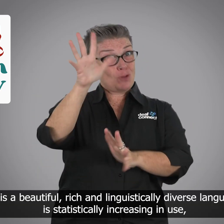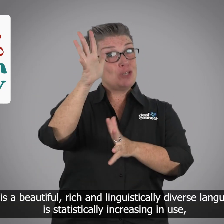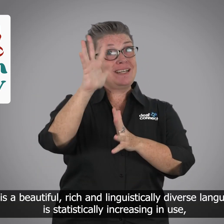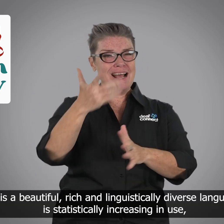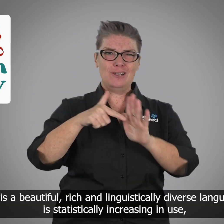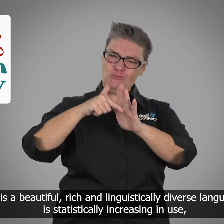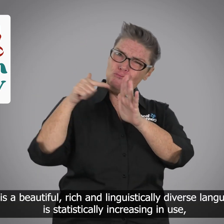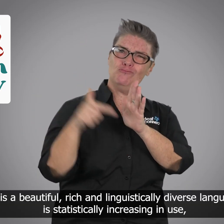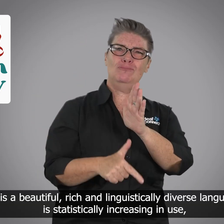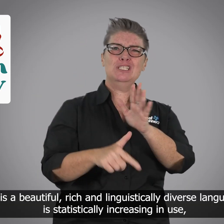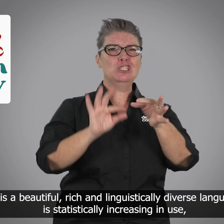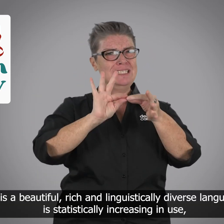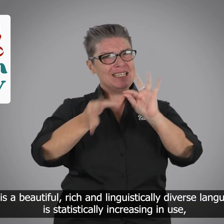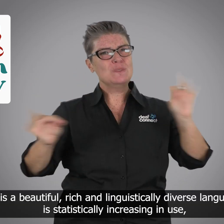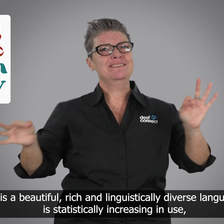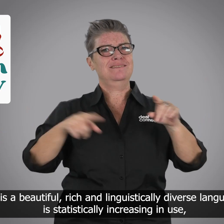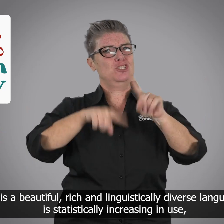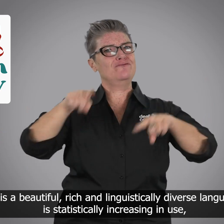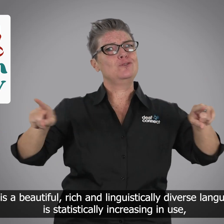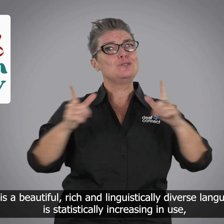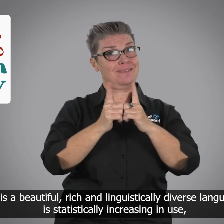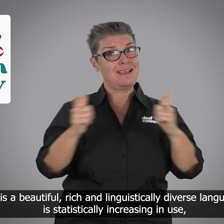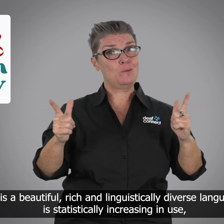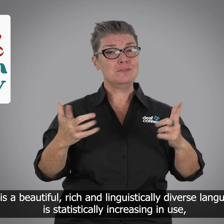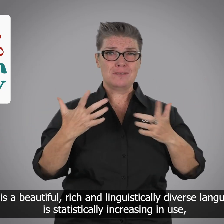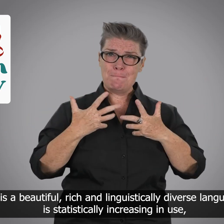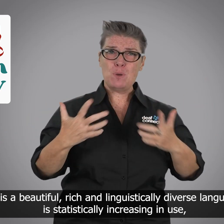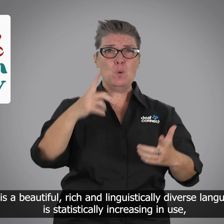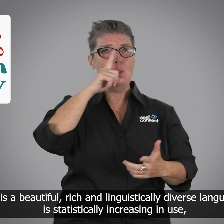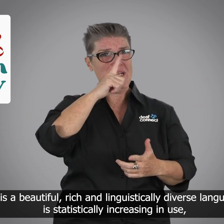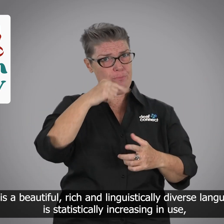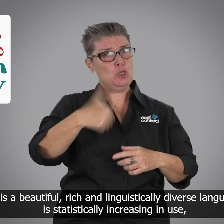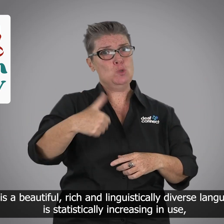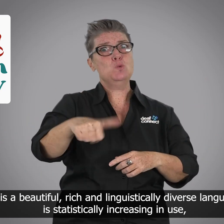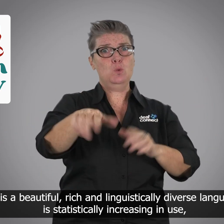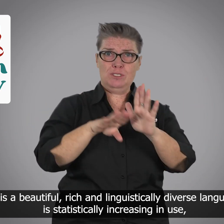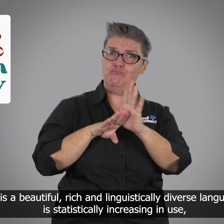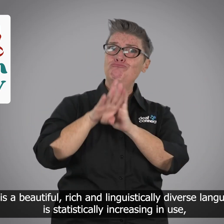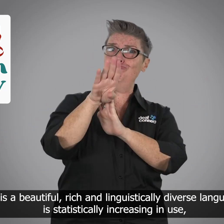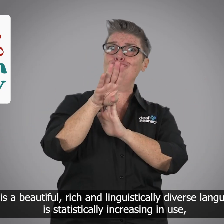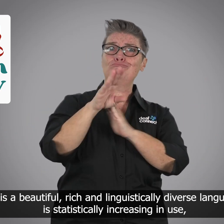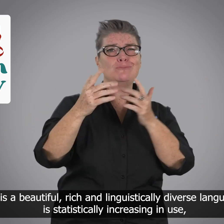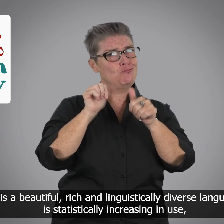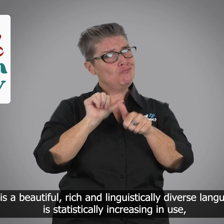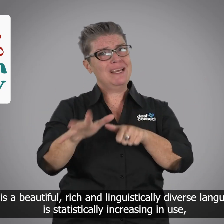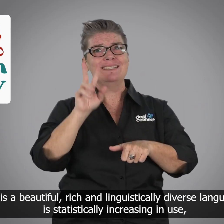Auslan is a beautiful, rich and linguistically diverse language that is statistically increasing in use,